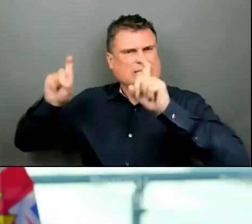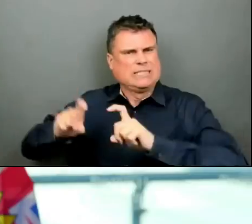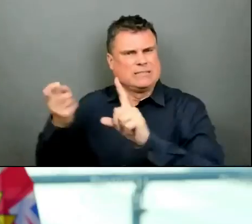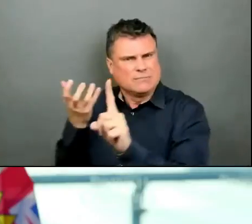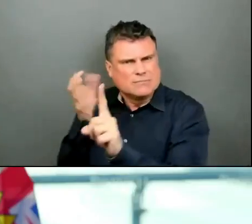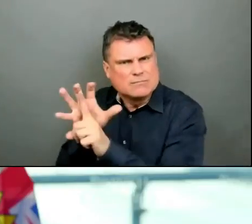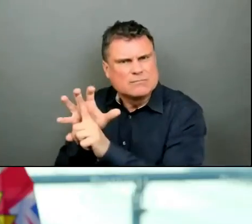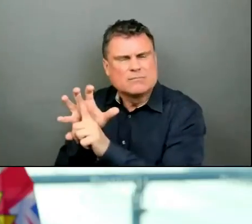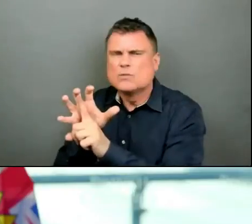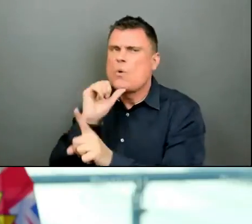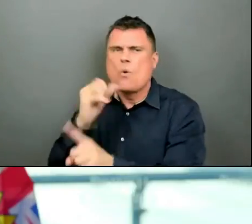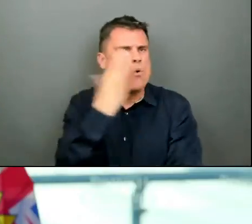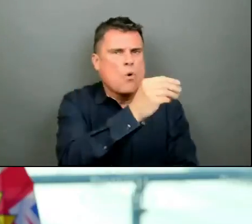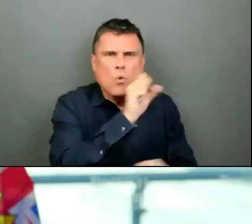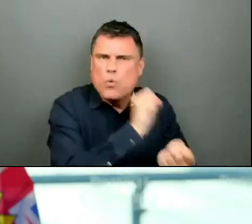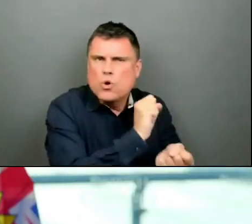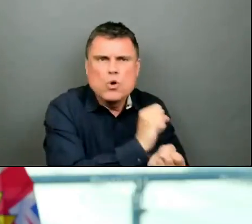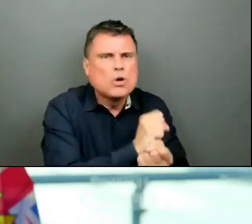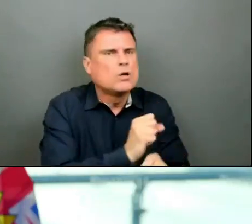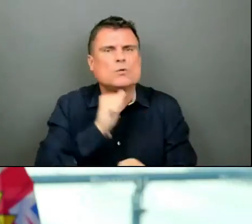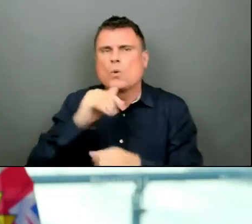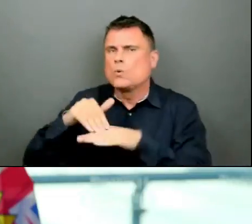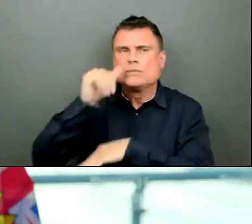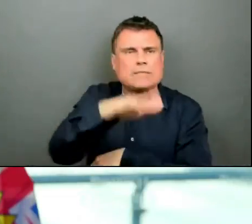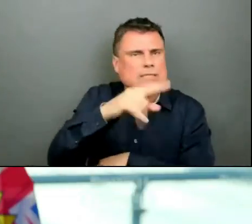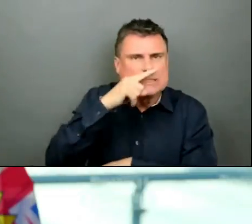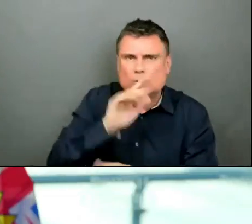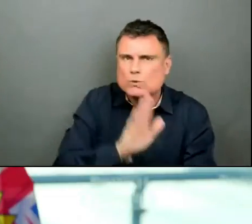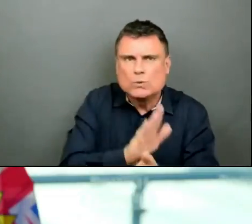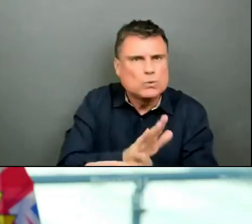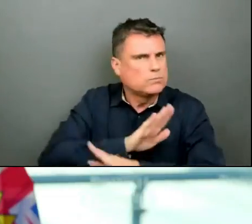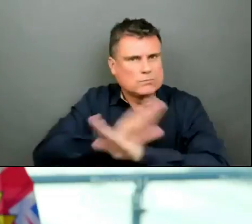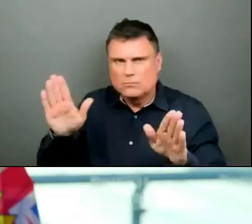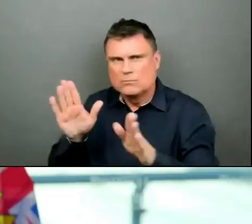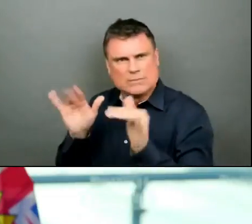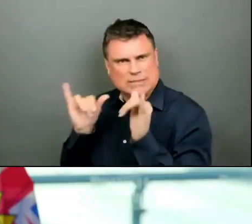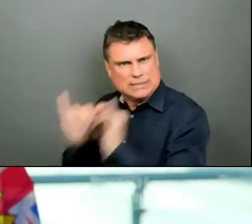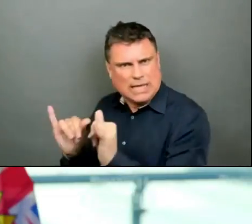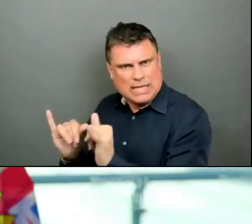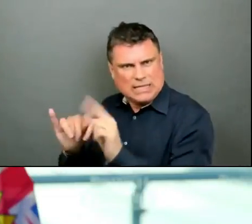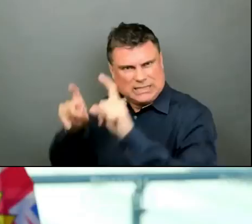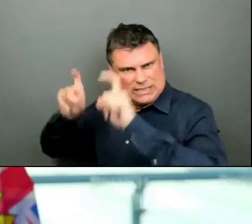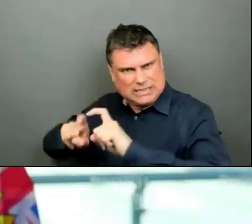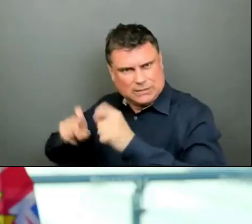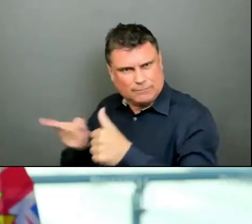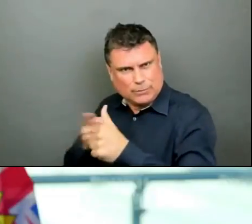So again, how important it is if somebody is not well in the family, get tested, do not go to